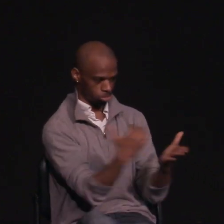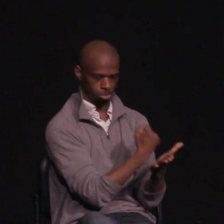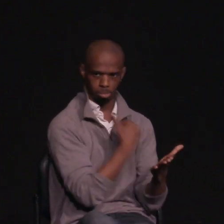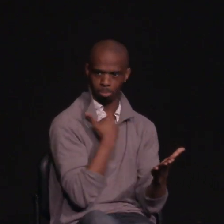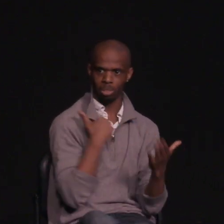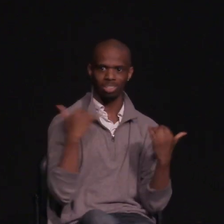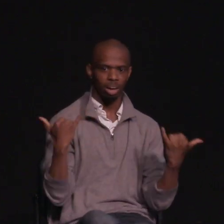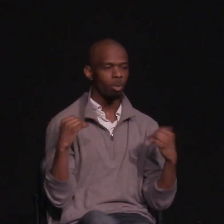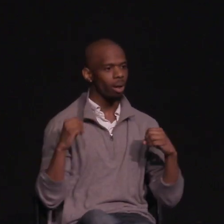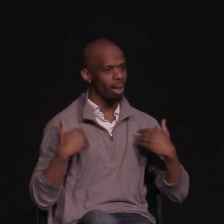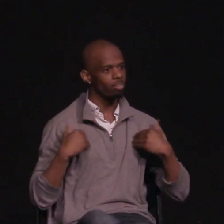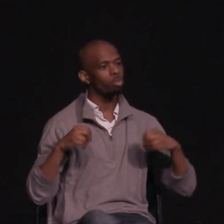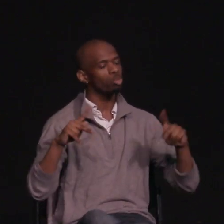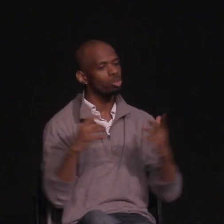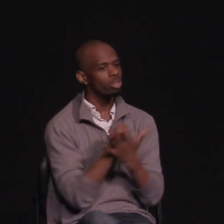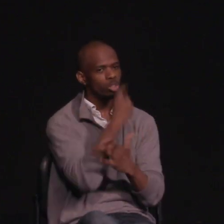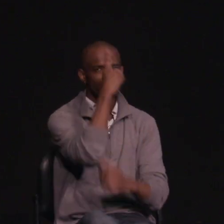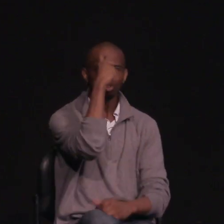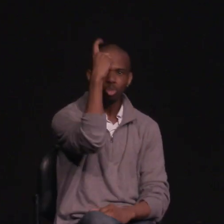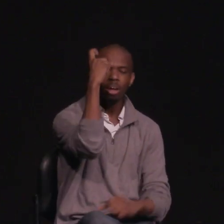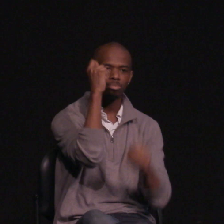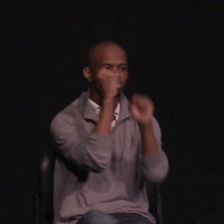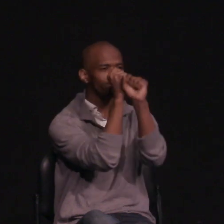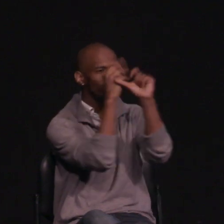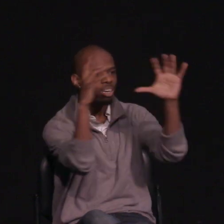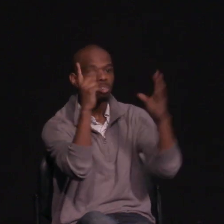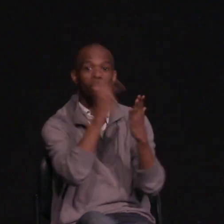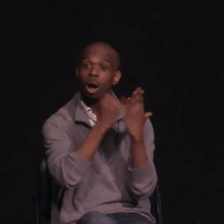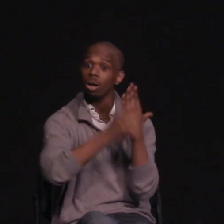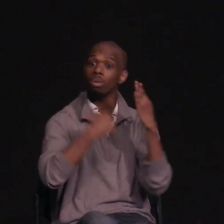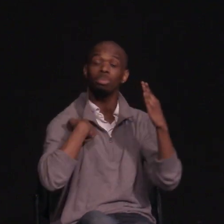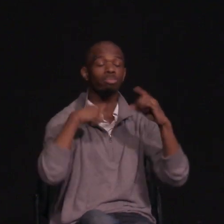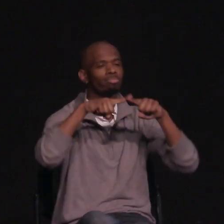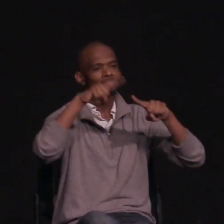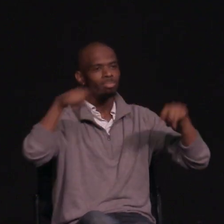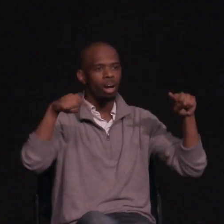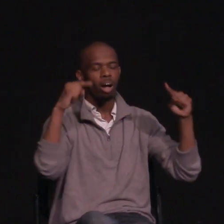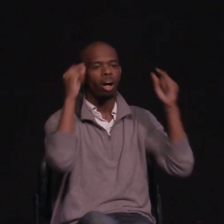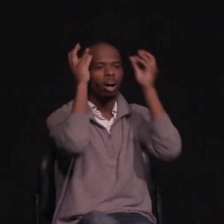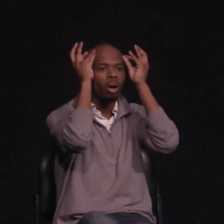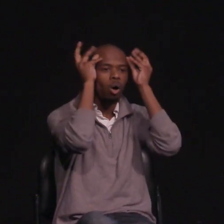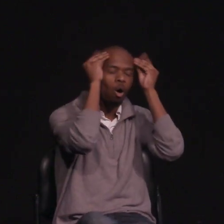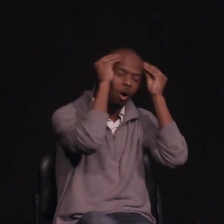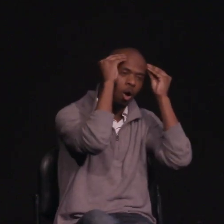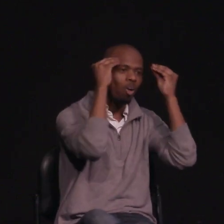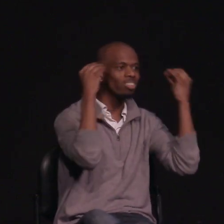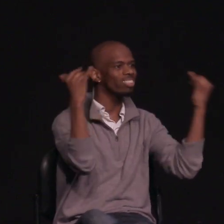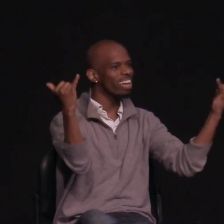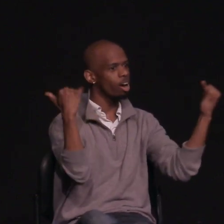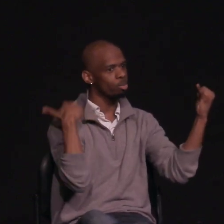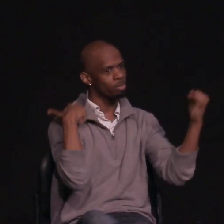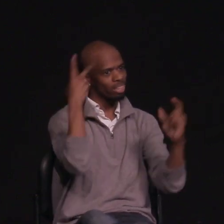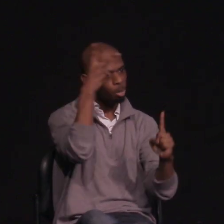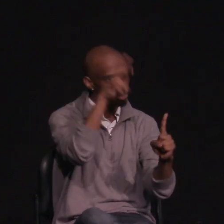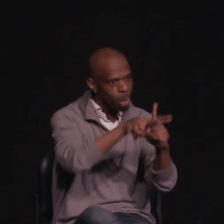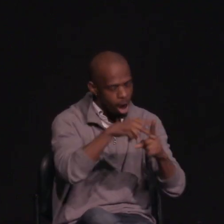and manifest projects I've envisioned for years as well as new ones. Thank you for encouraging me to apply for the MFA program during